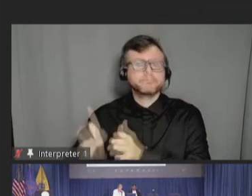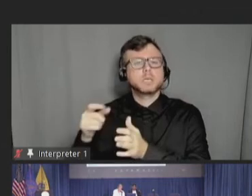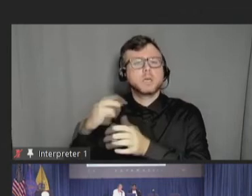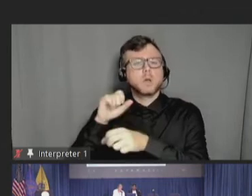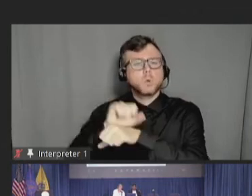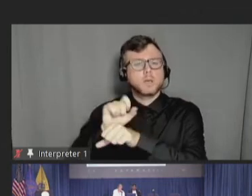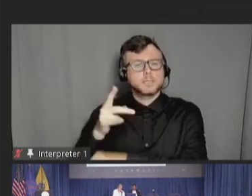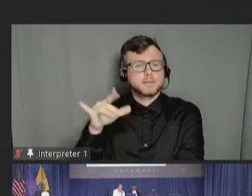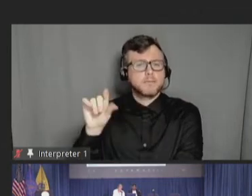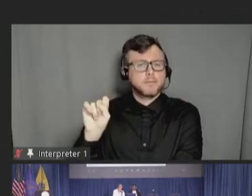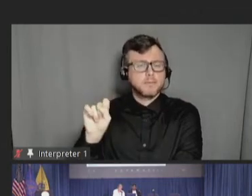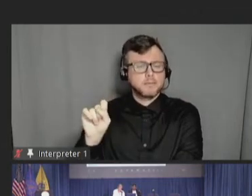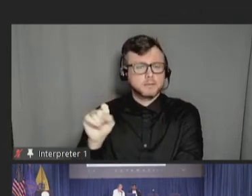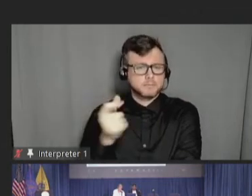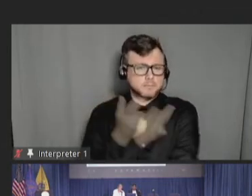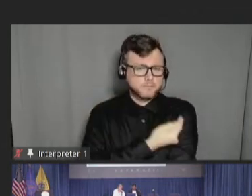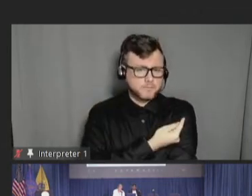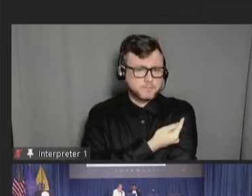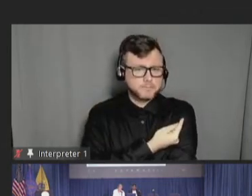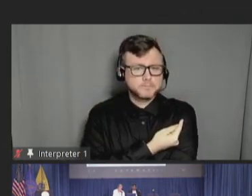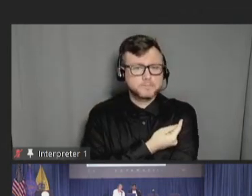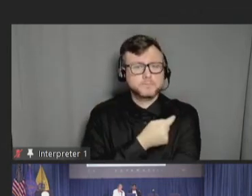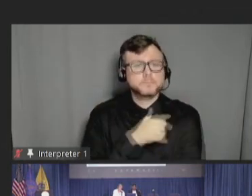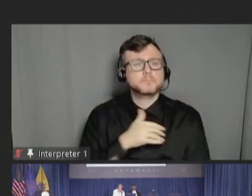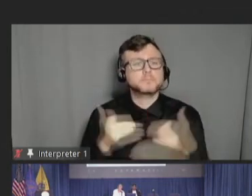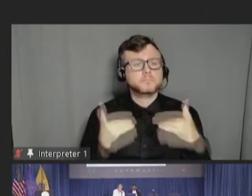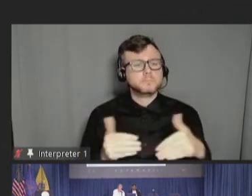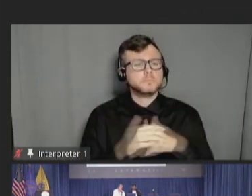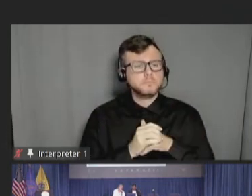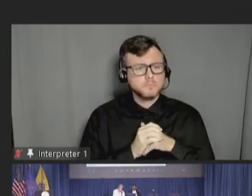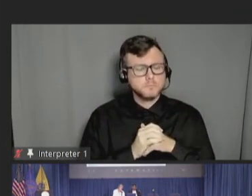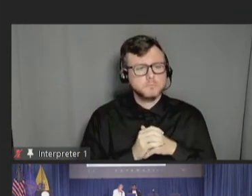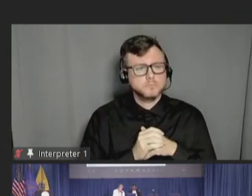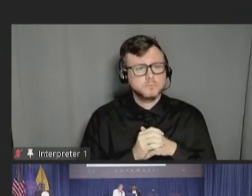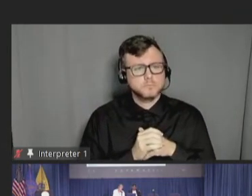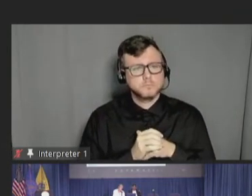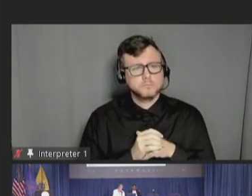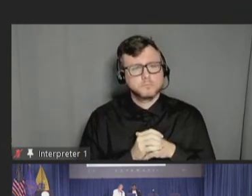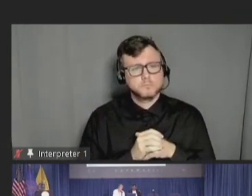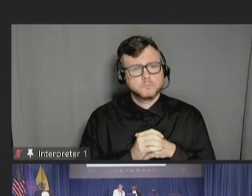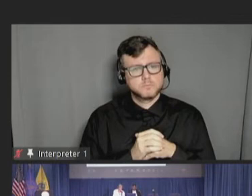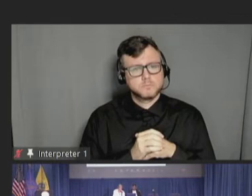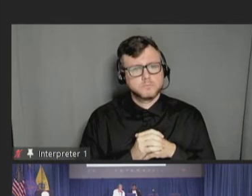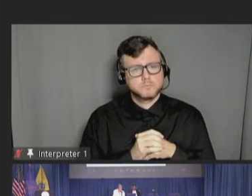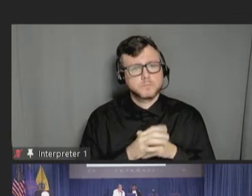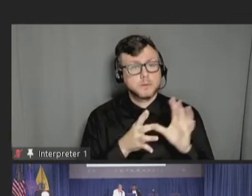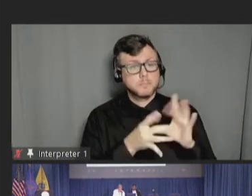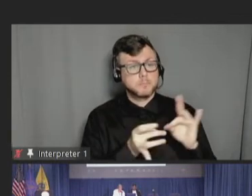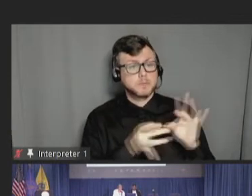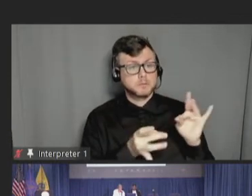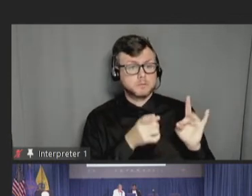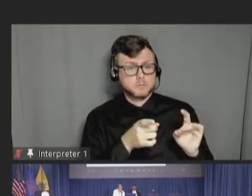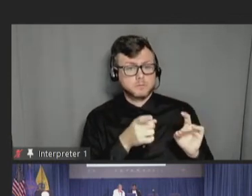developing a syphilis vaccine. Next, please. I want to mention that there are also -- we